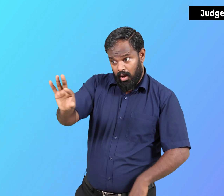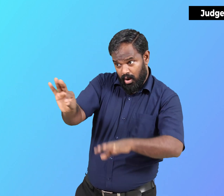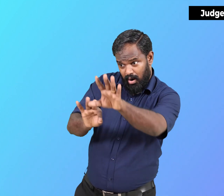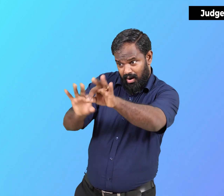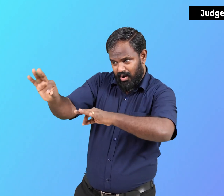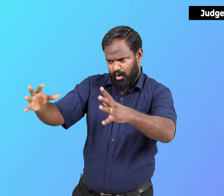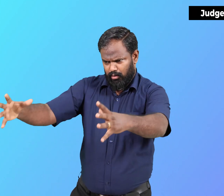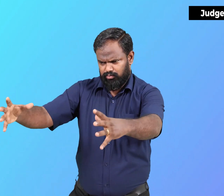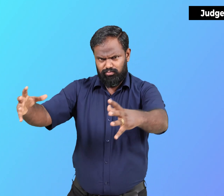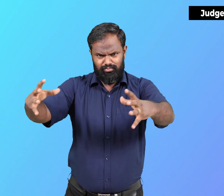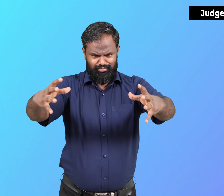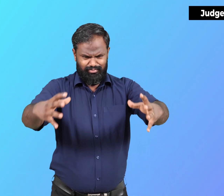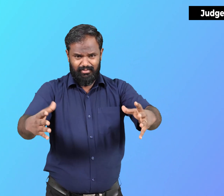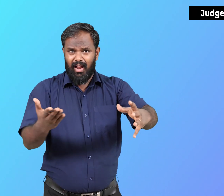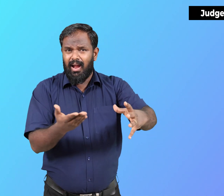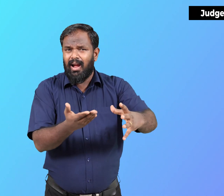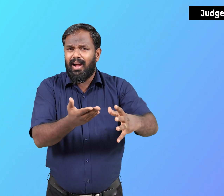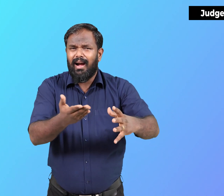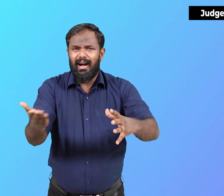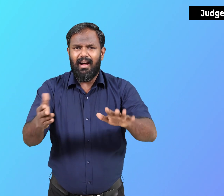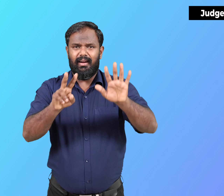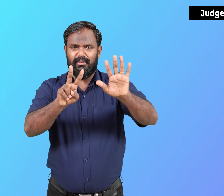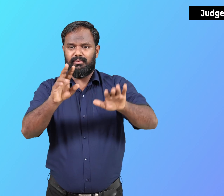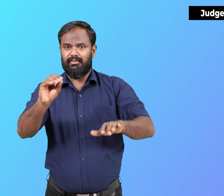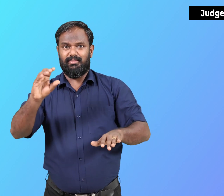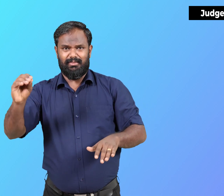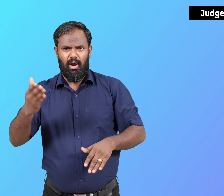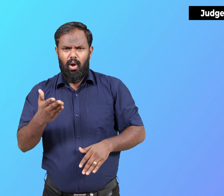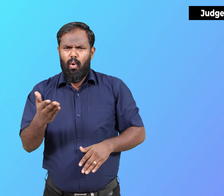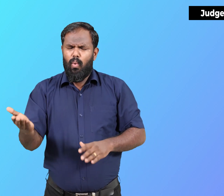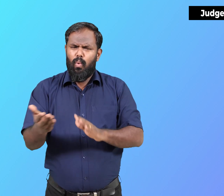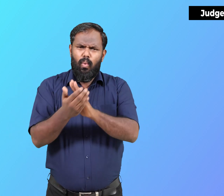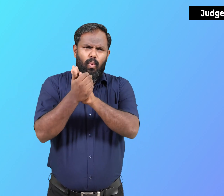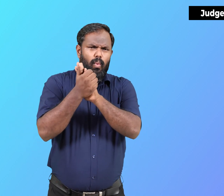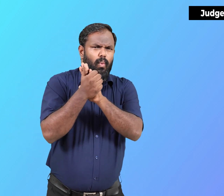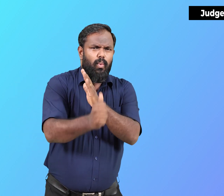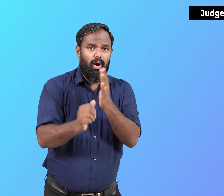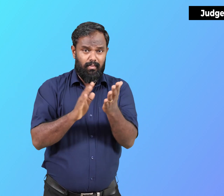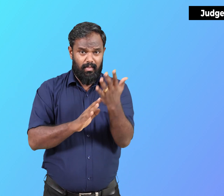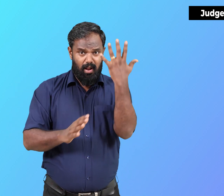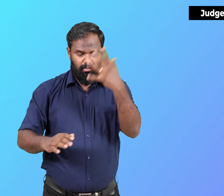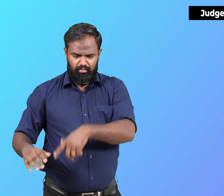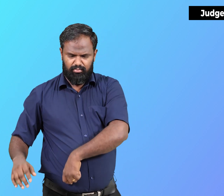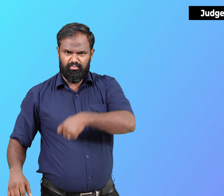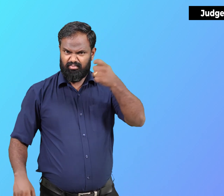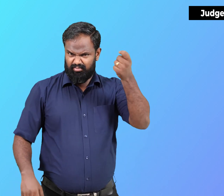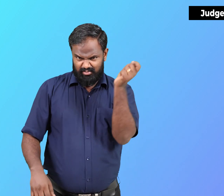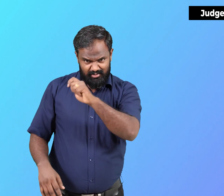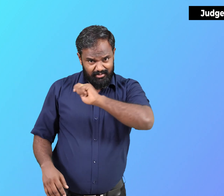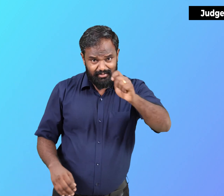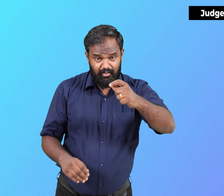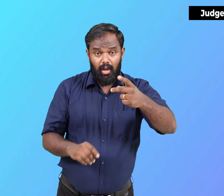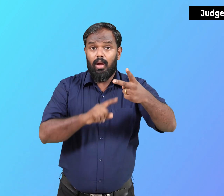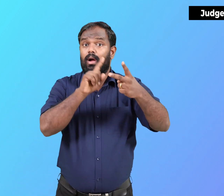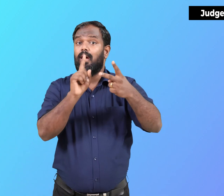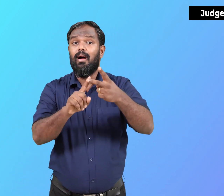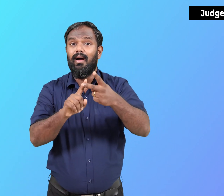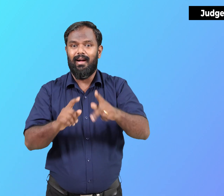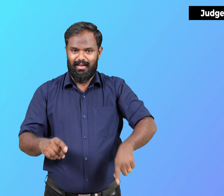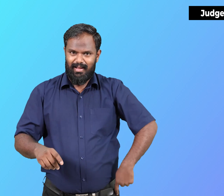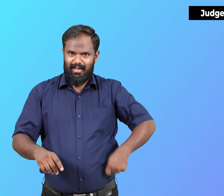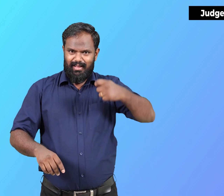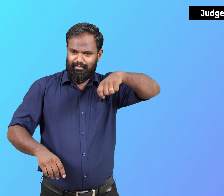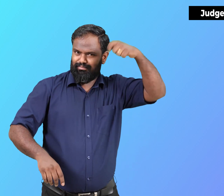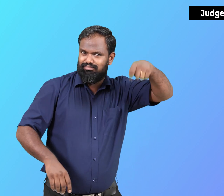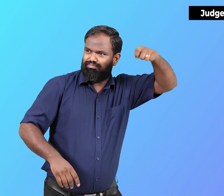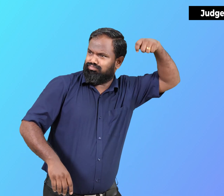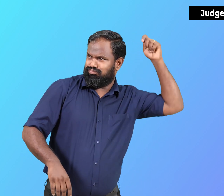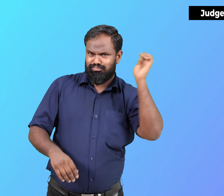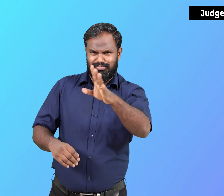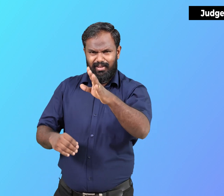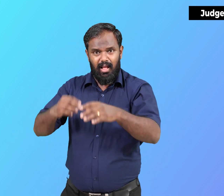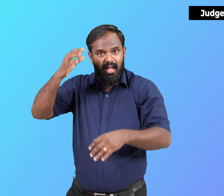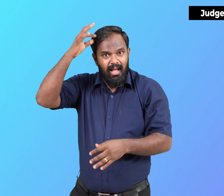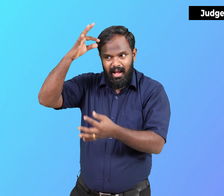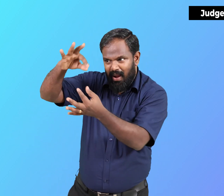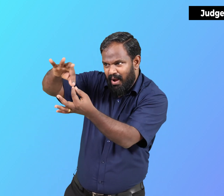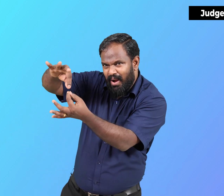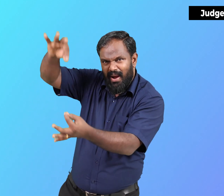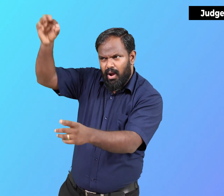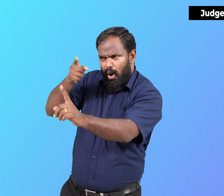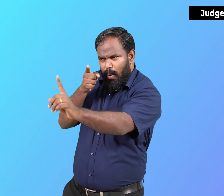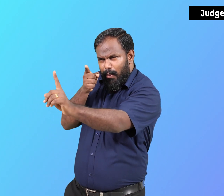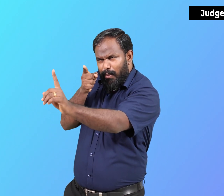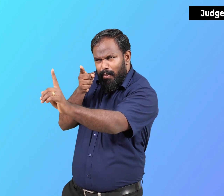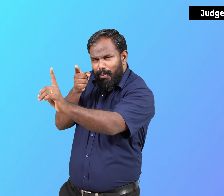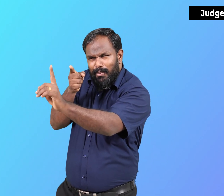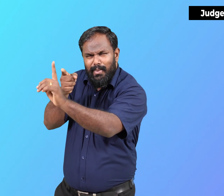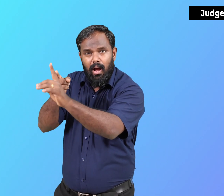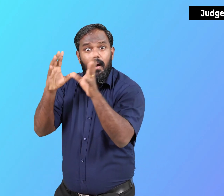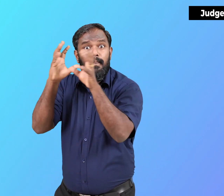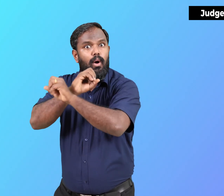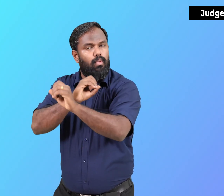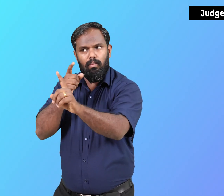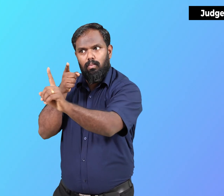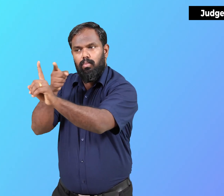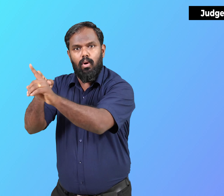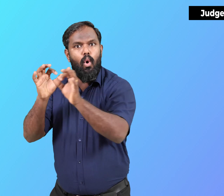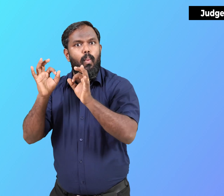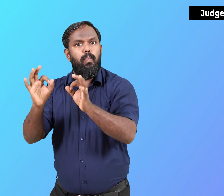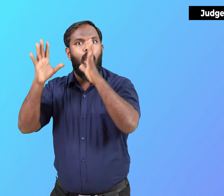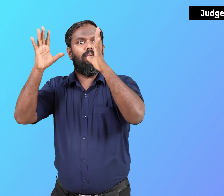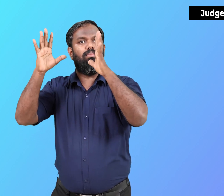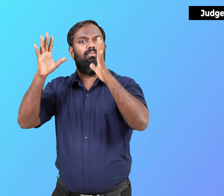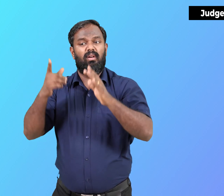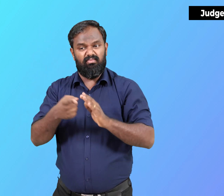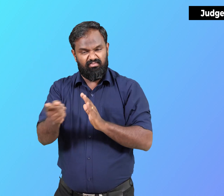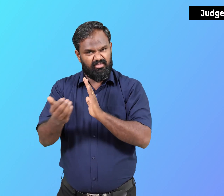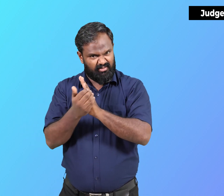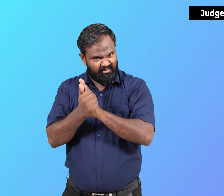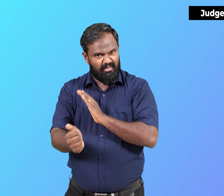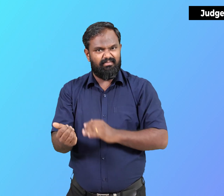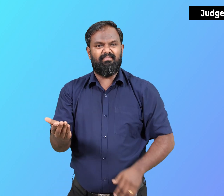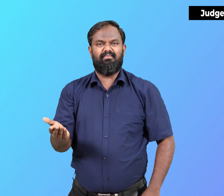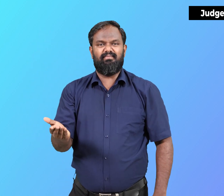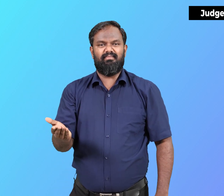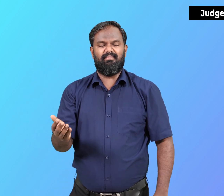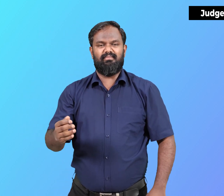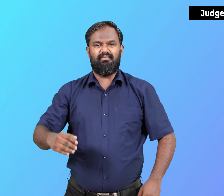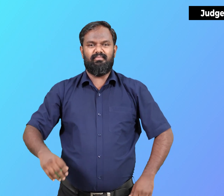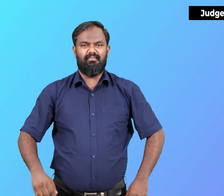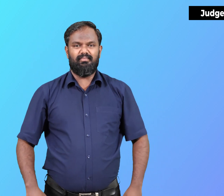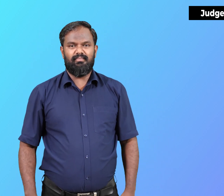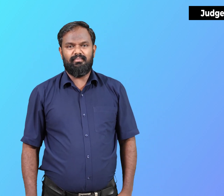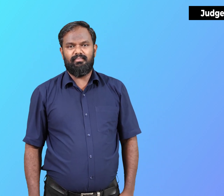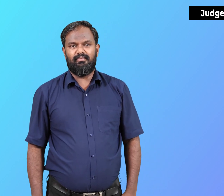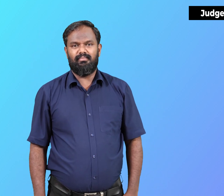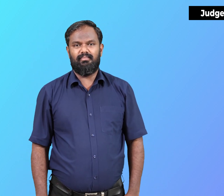Among these soldiers, there were 700 who were trained to fight with their left hand. Each one of them could use a sling with such great skill that they could throw a stone at a hair and not miss!